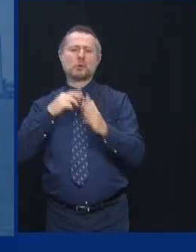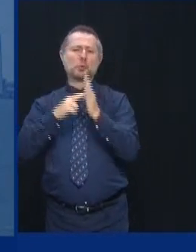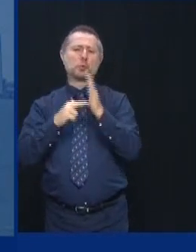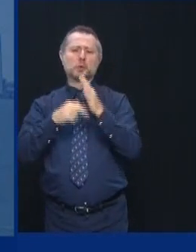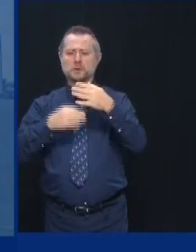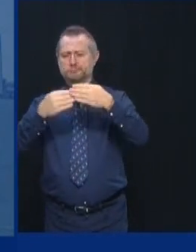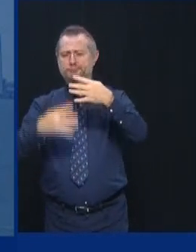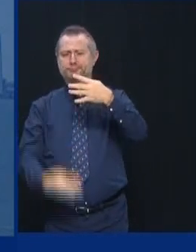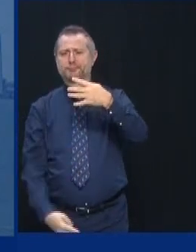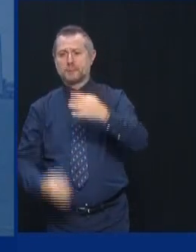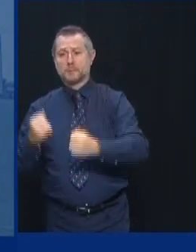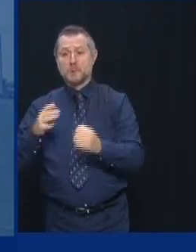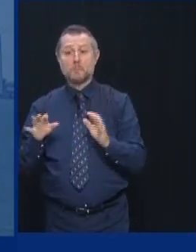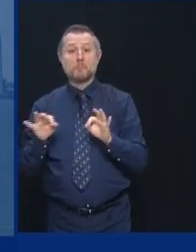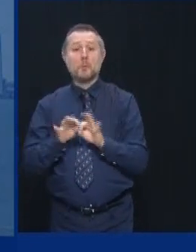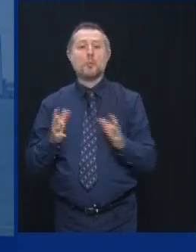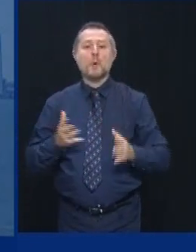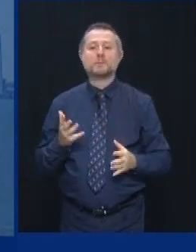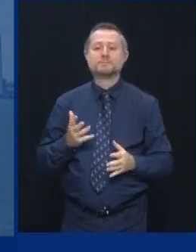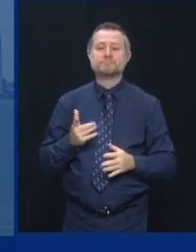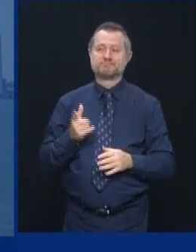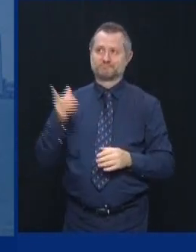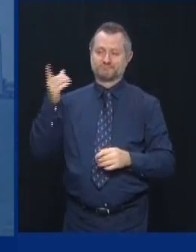ONLY AS GOOD AS YOU ENFORCE IT. DON'T TEXT AND DRIVE.